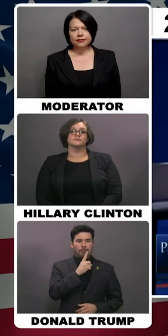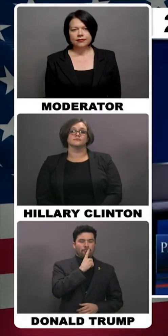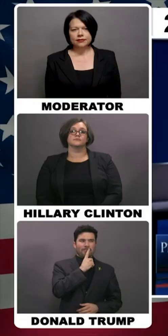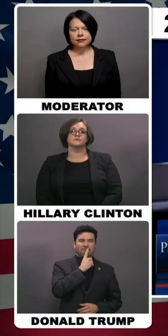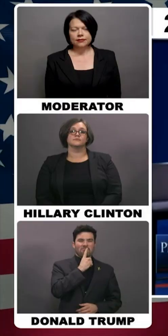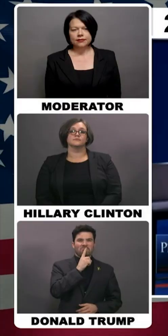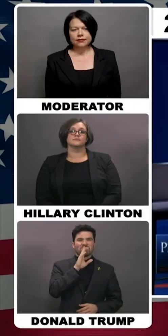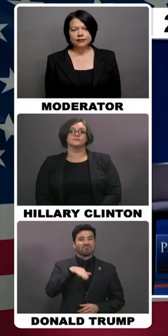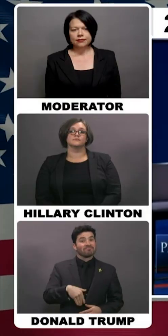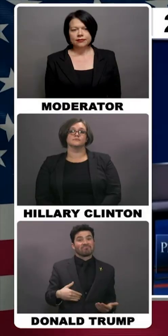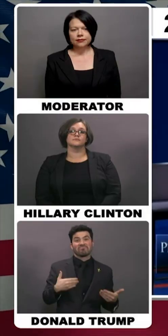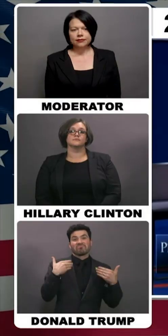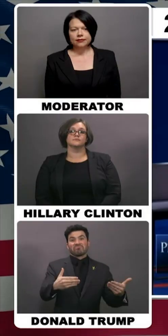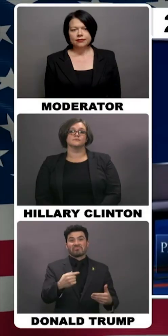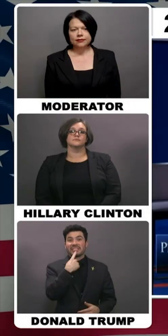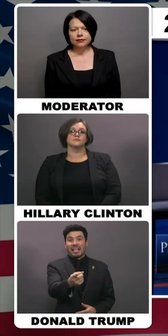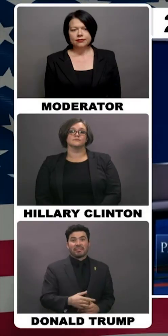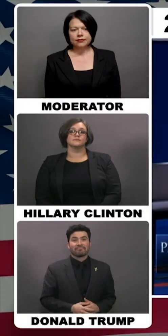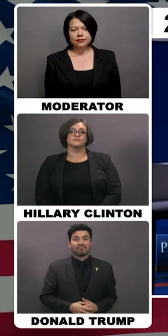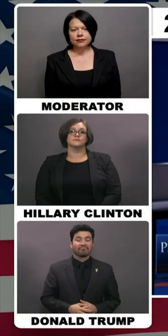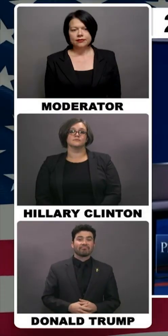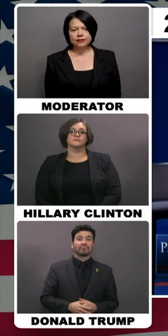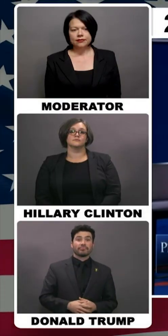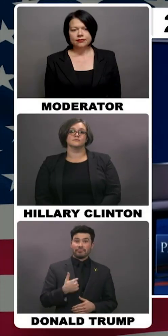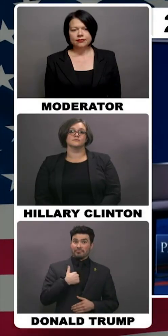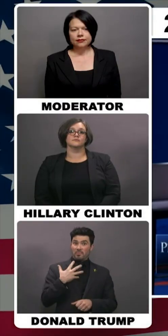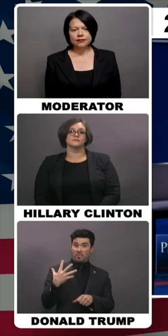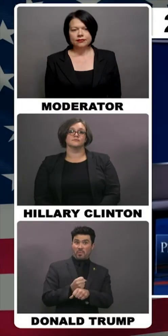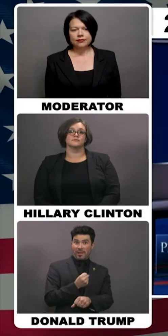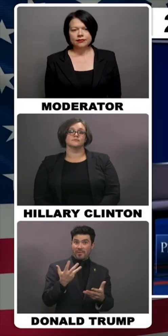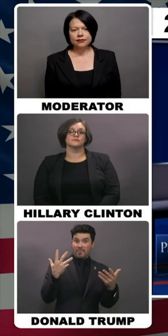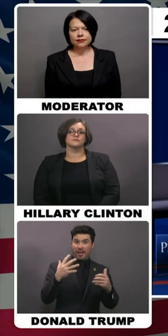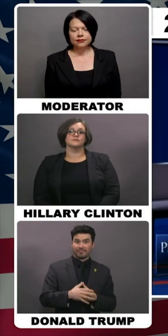but if I win, I am going to instruct my attorney general